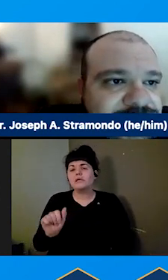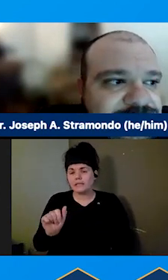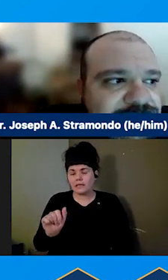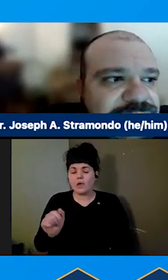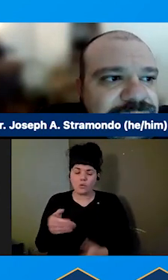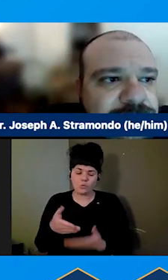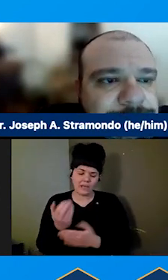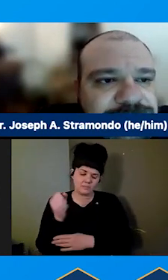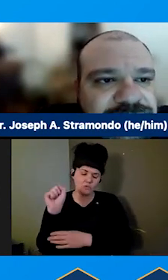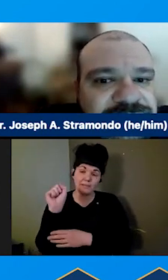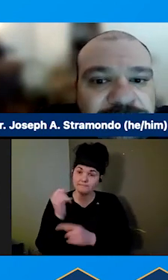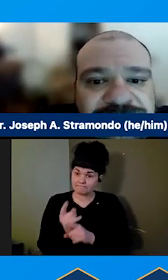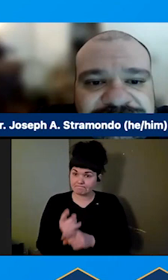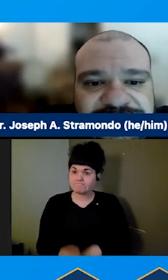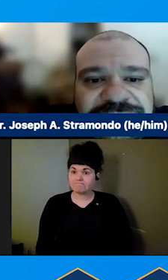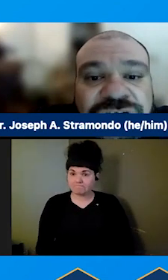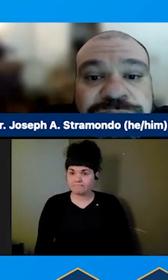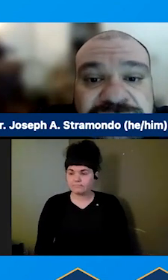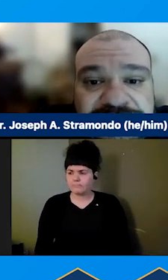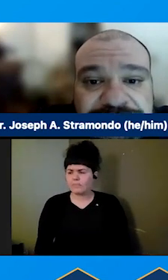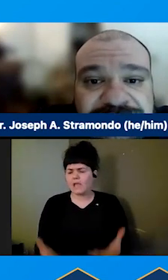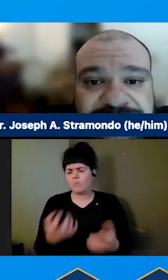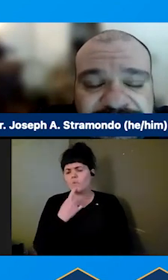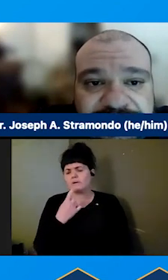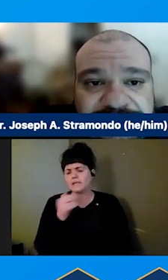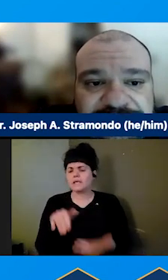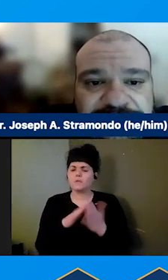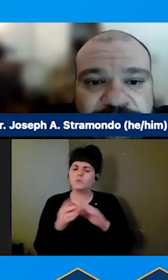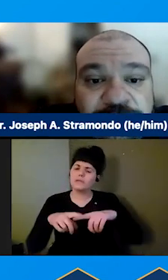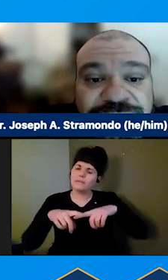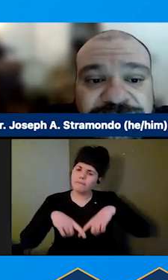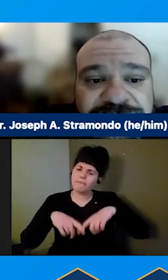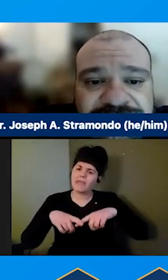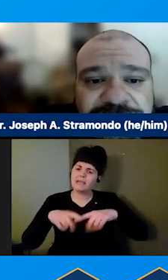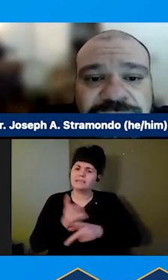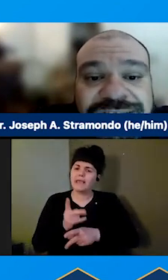care is a lot of times what people talk about in the disability rights movement.